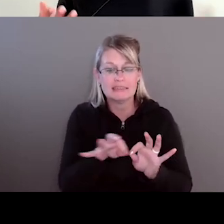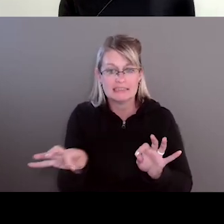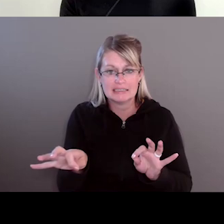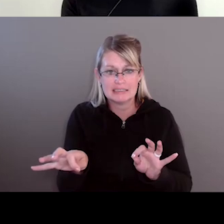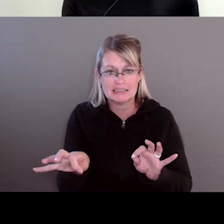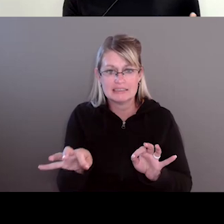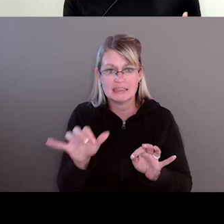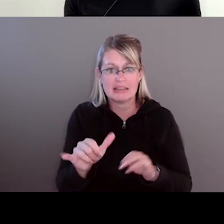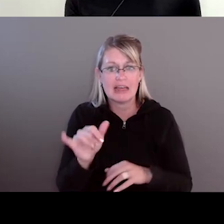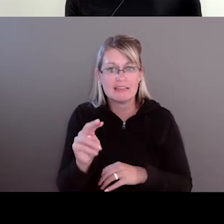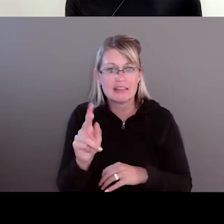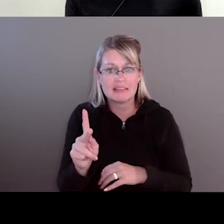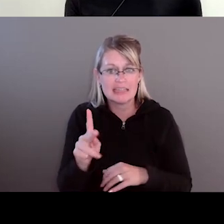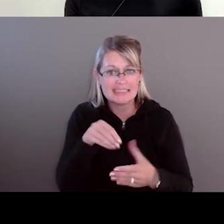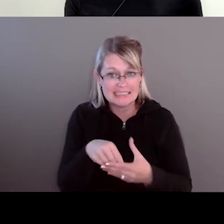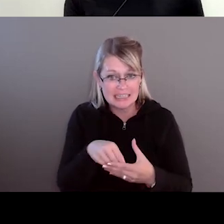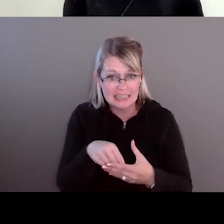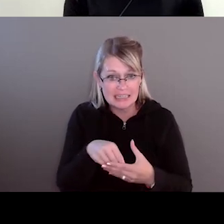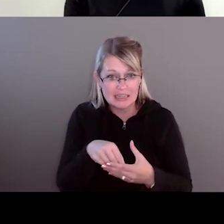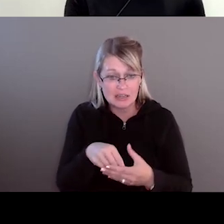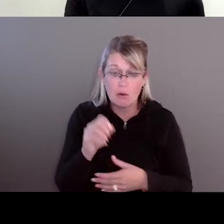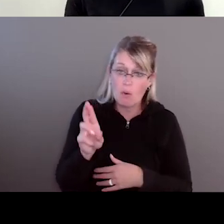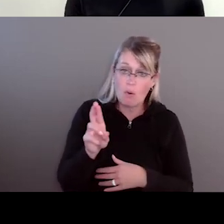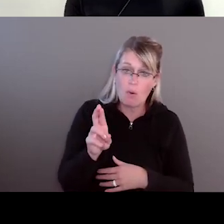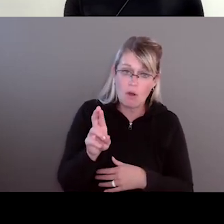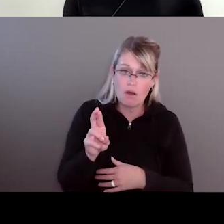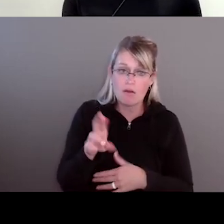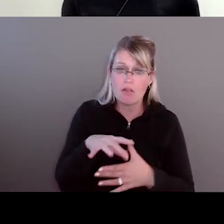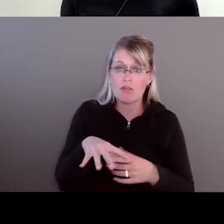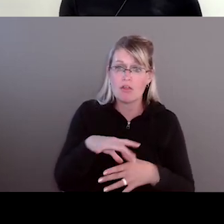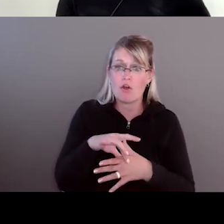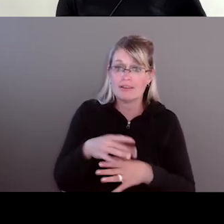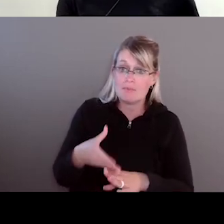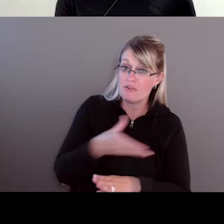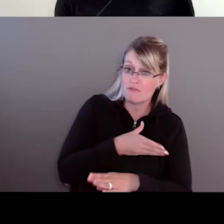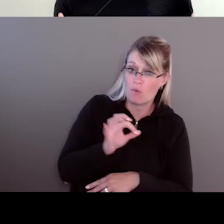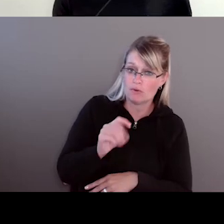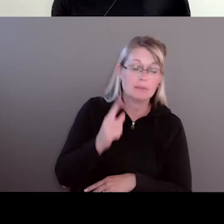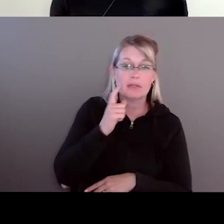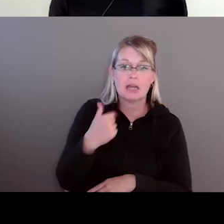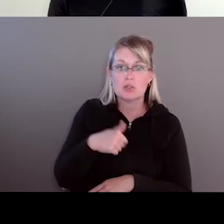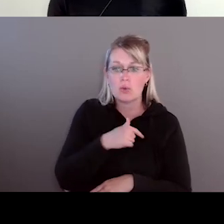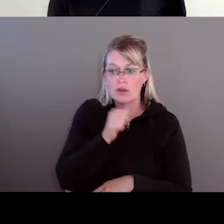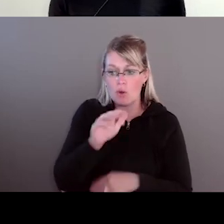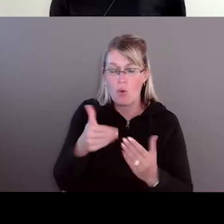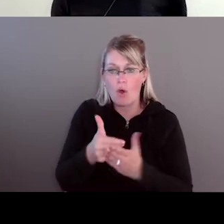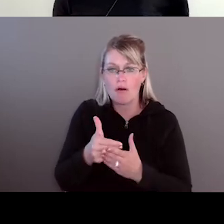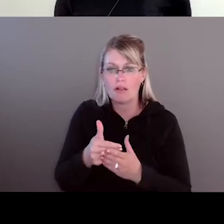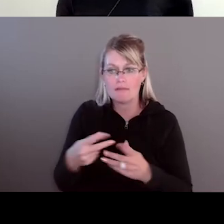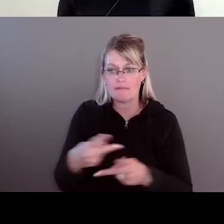the link is in or the content that comes before it because we all don't navigate websites the